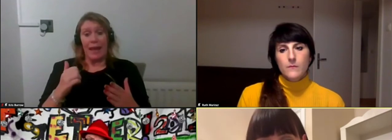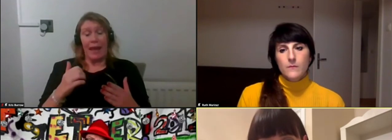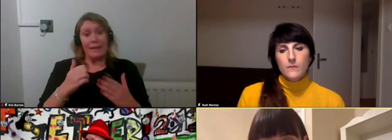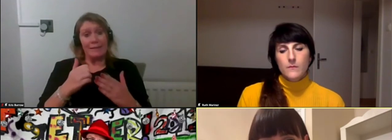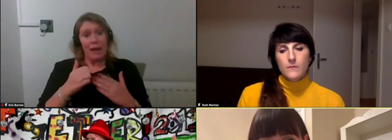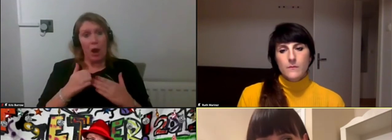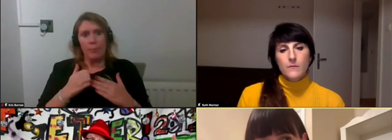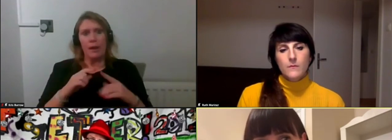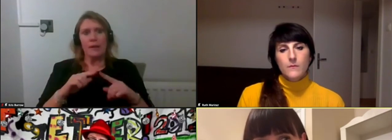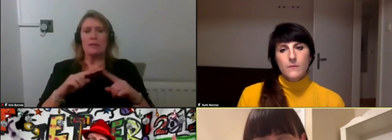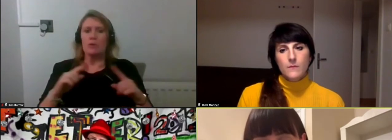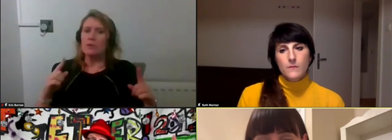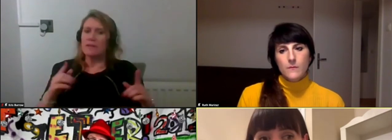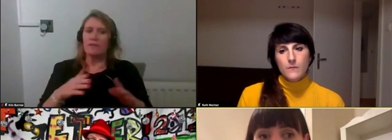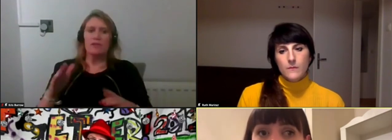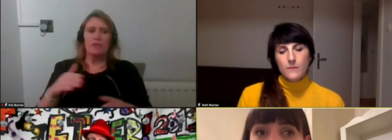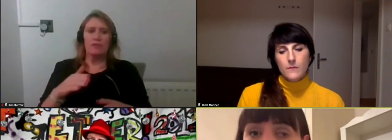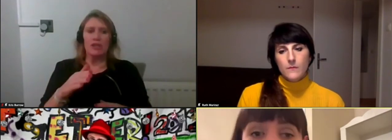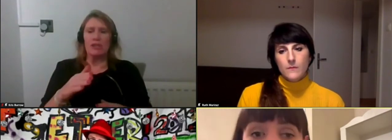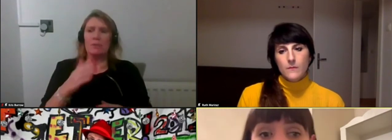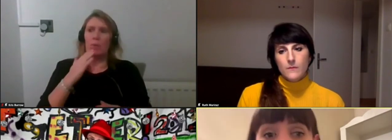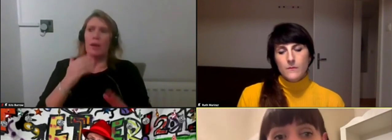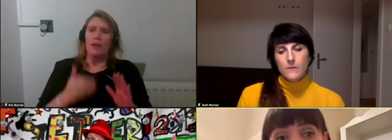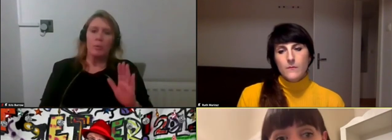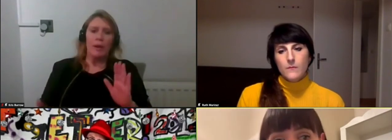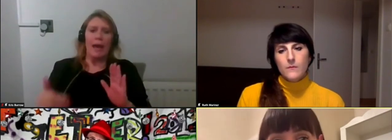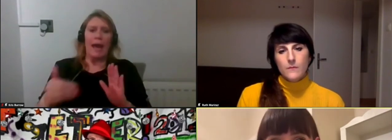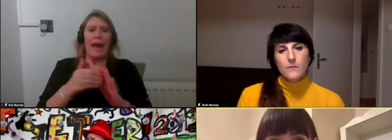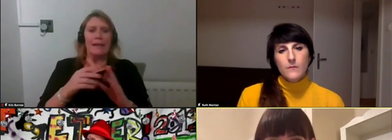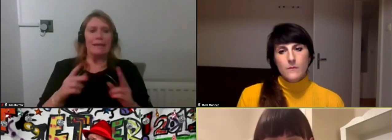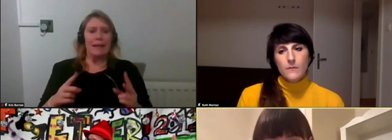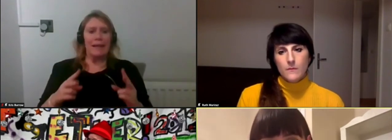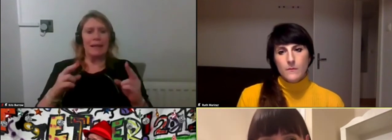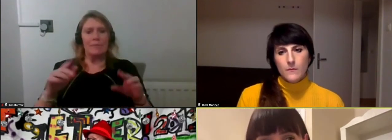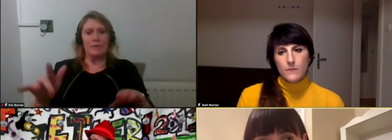but as soon as we put clips in of our performers on stage, you go, yeah, you